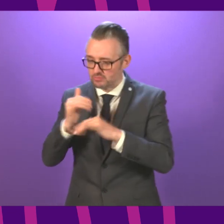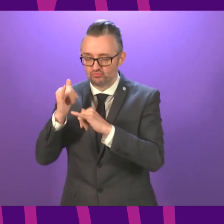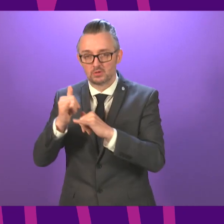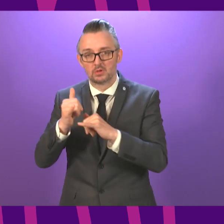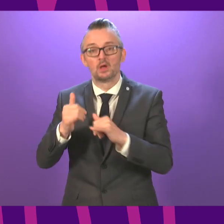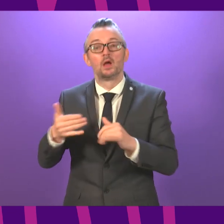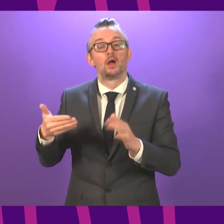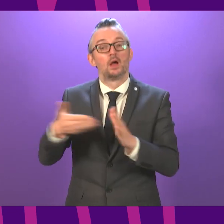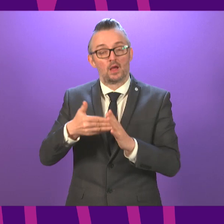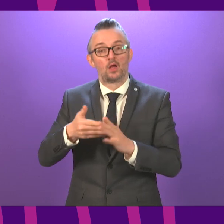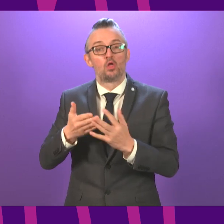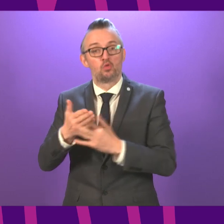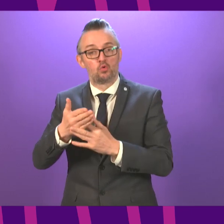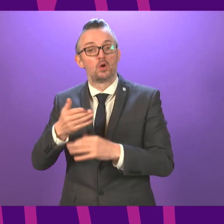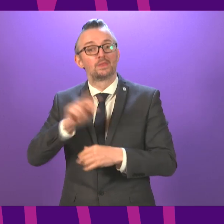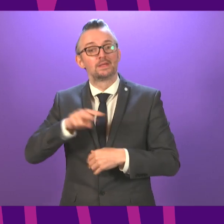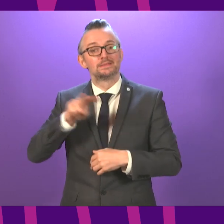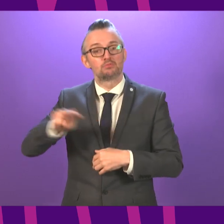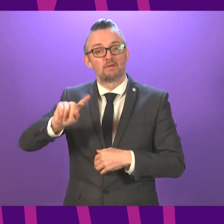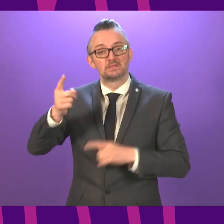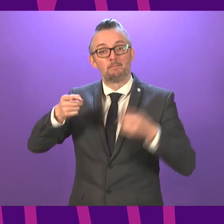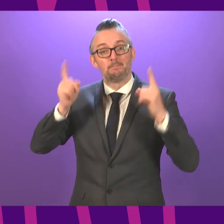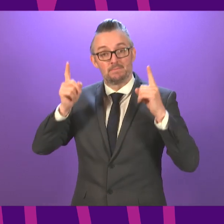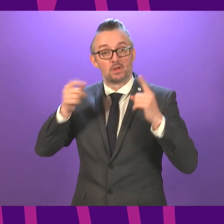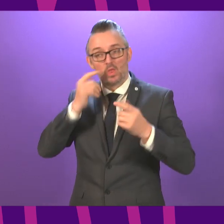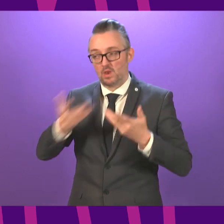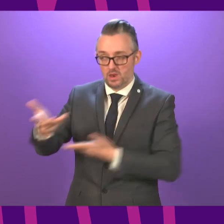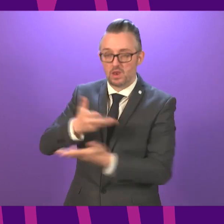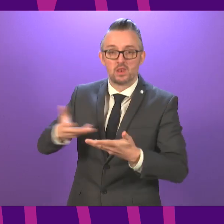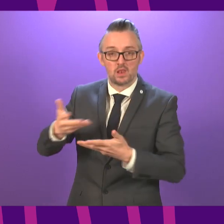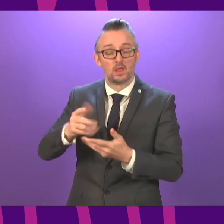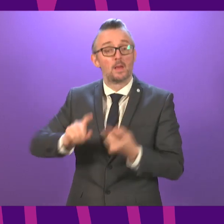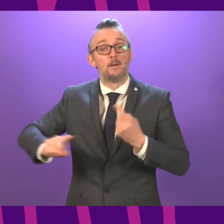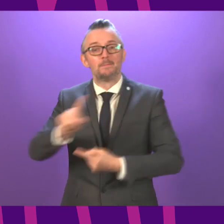which has been meeting for some time. Meetings of a smaller ministerial group will start shortly